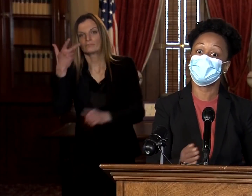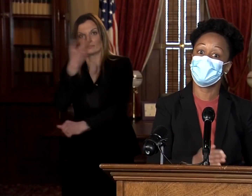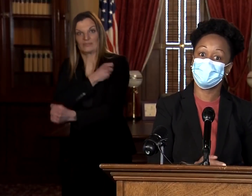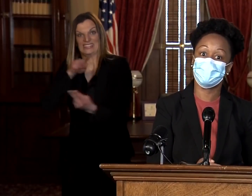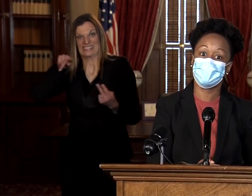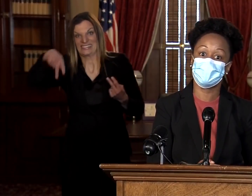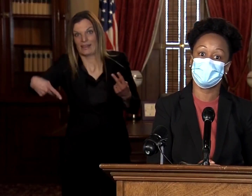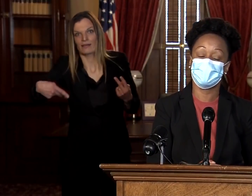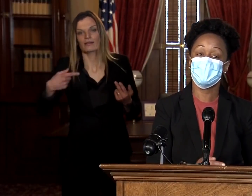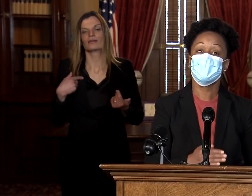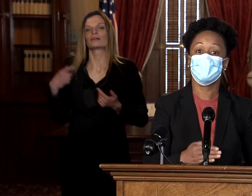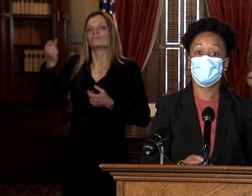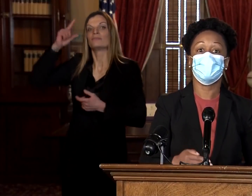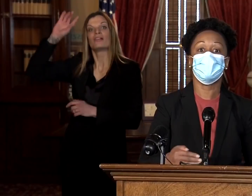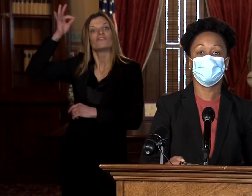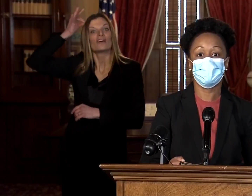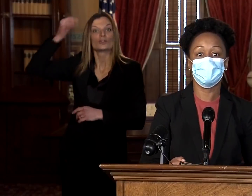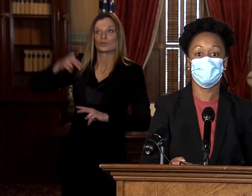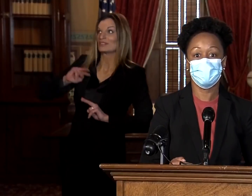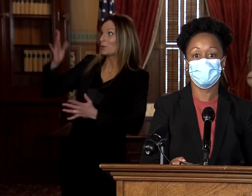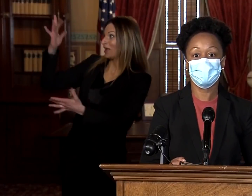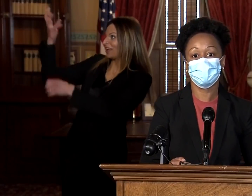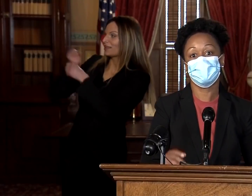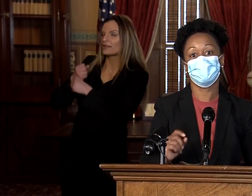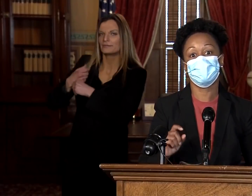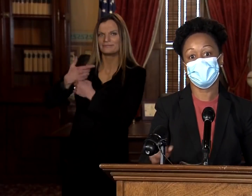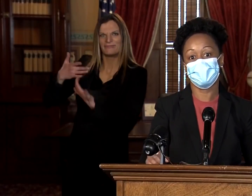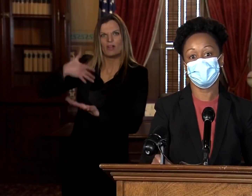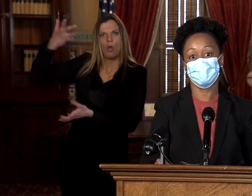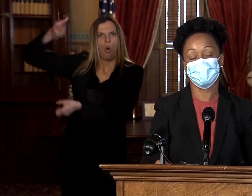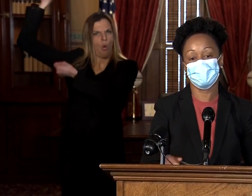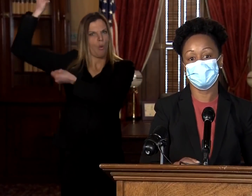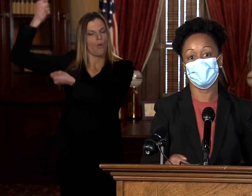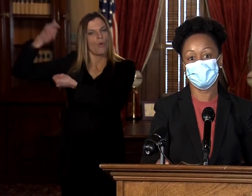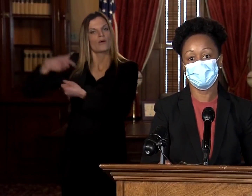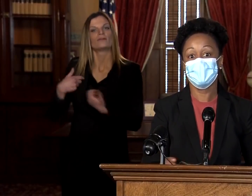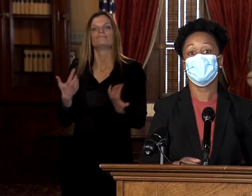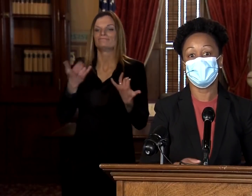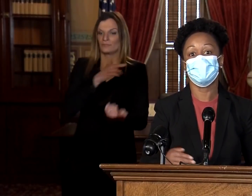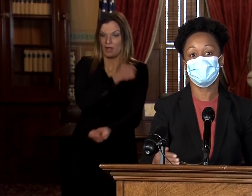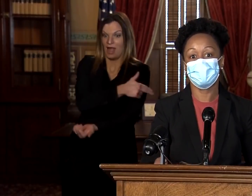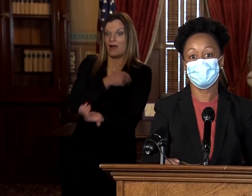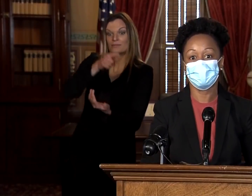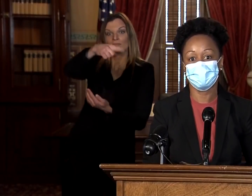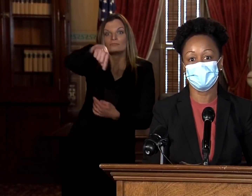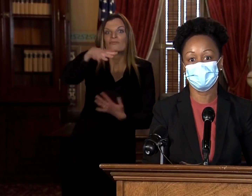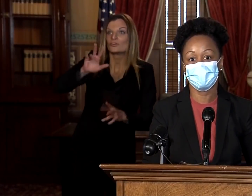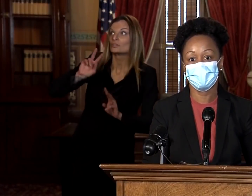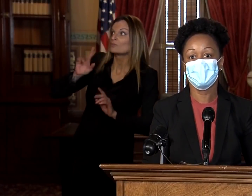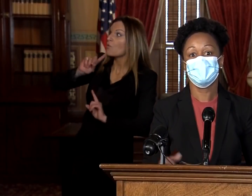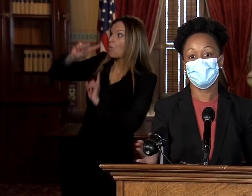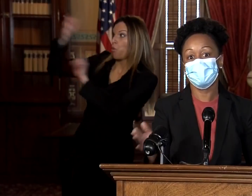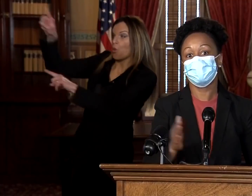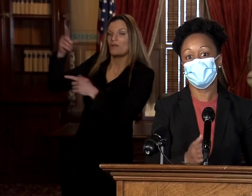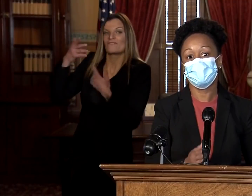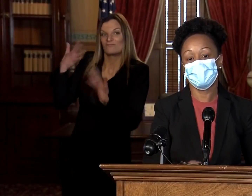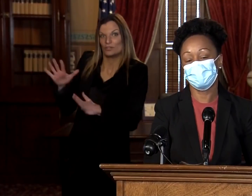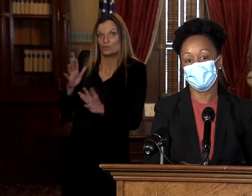held back those second doses of Vaccine, so hospitals who Vaccine, so hospitals who administer those first vaccines administer those first vaccines a couple of weeks ago, they are a couple of weeks ago, they are already placing orders so that already placing orders so that those second doses can be